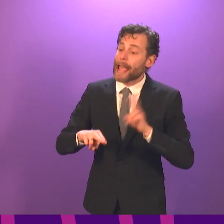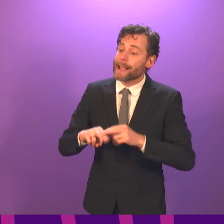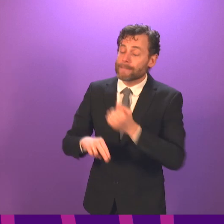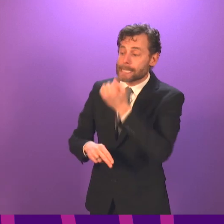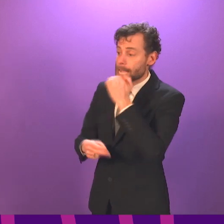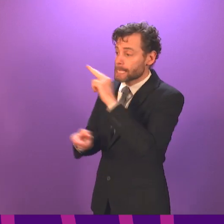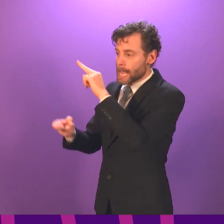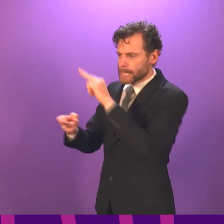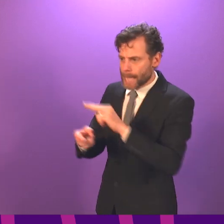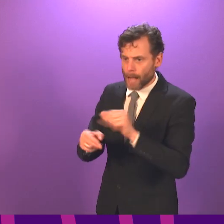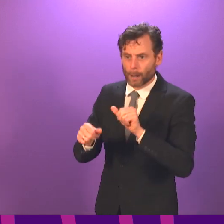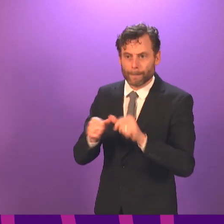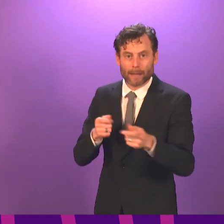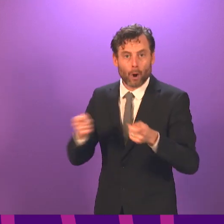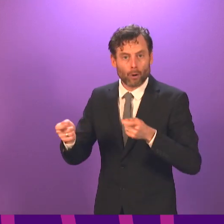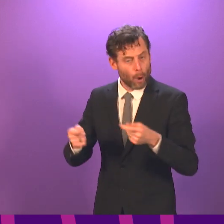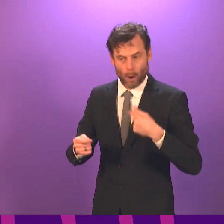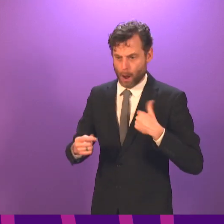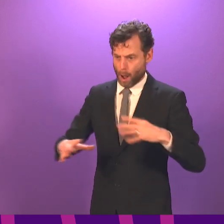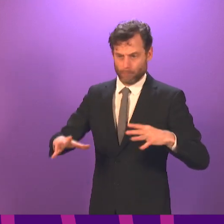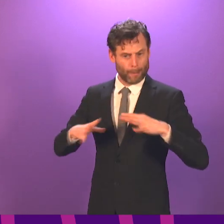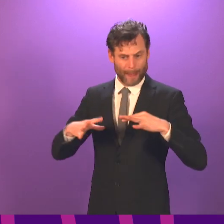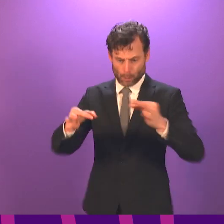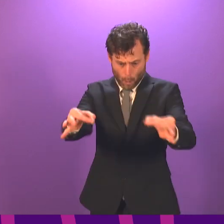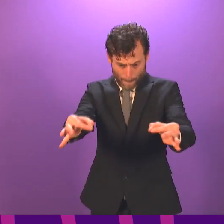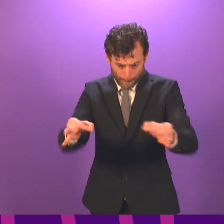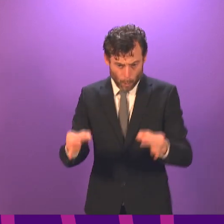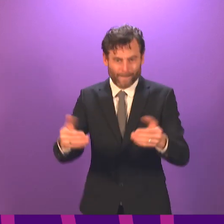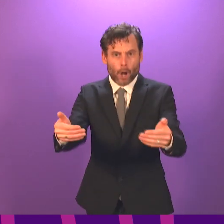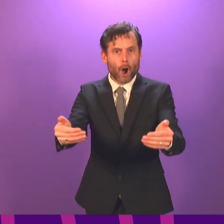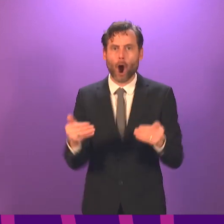and faster, we will not hesitate to do so. All of us want to move on as quickly as possible